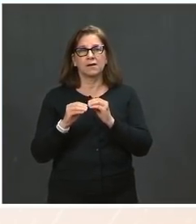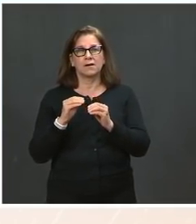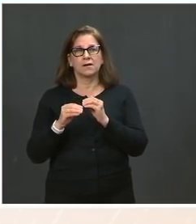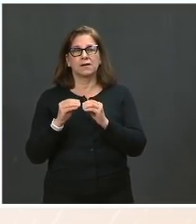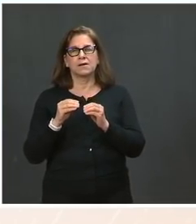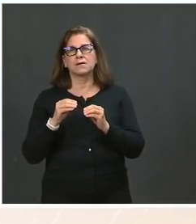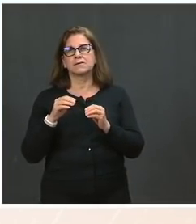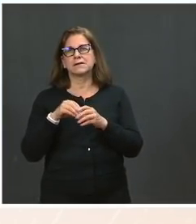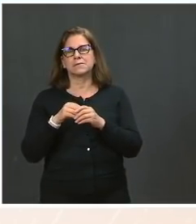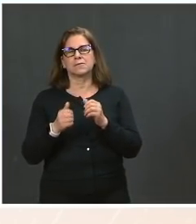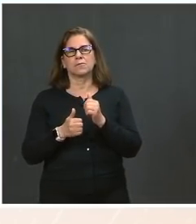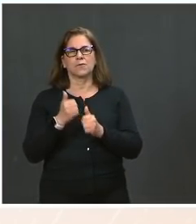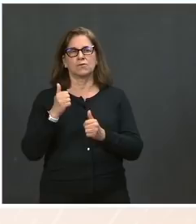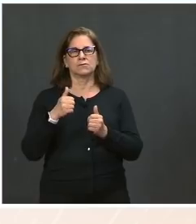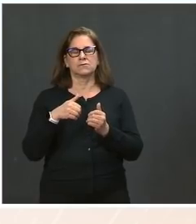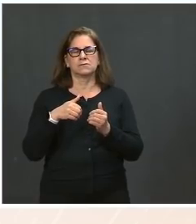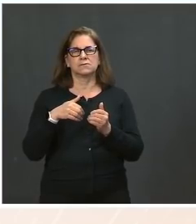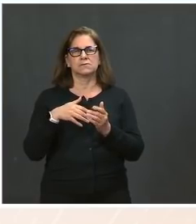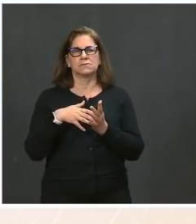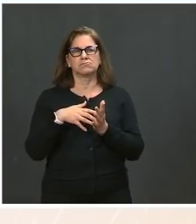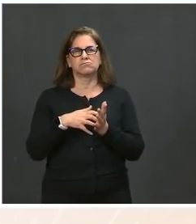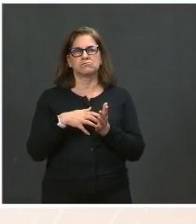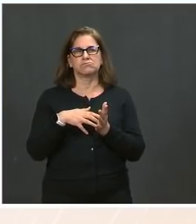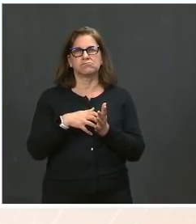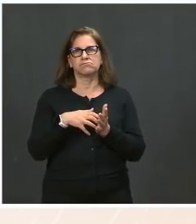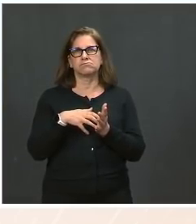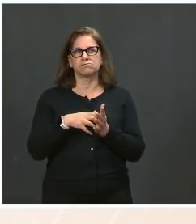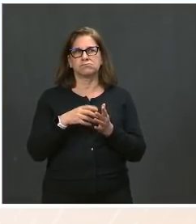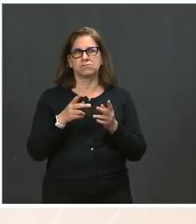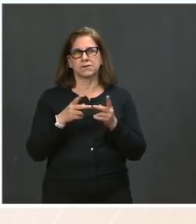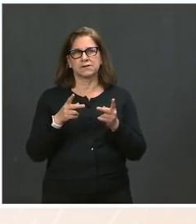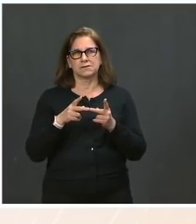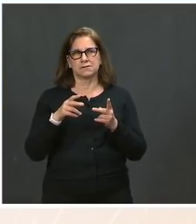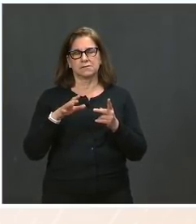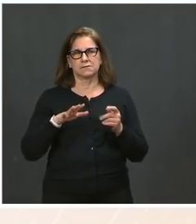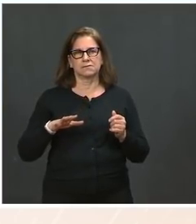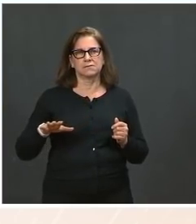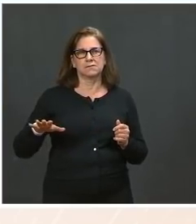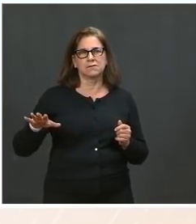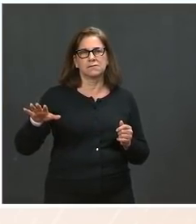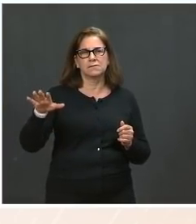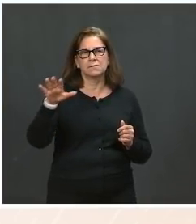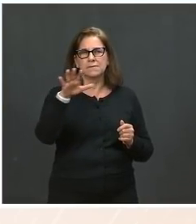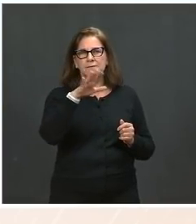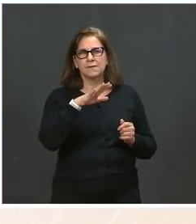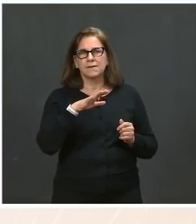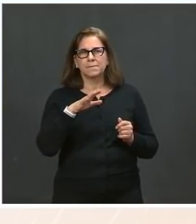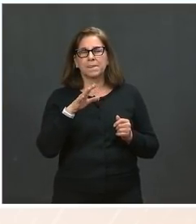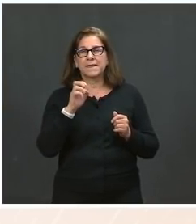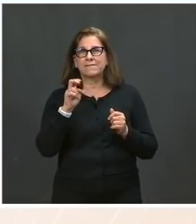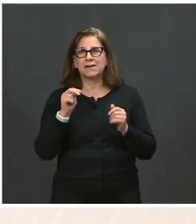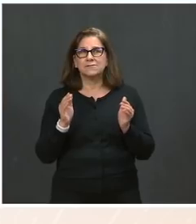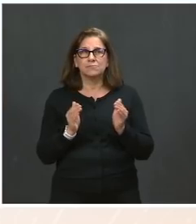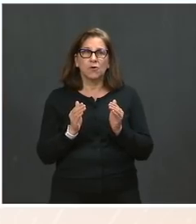the worst 10,000 smaller bridges. So, the White House, to this point, has not released any sort of a list of these.